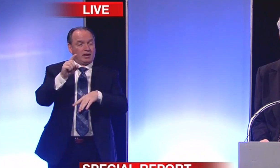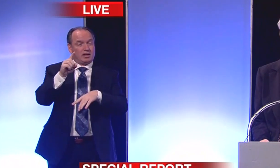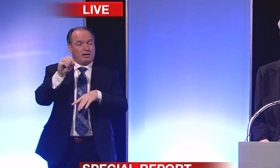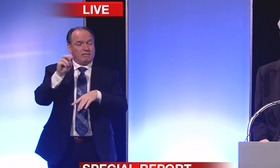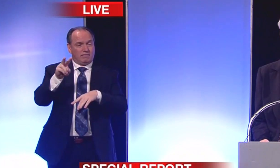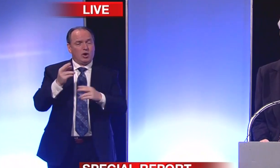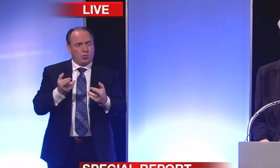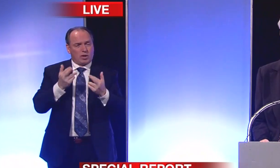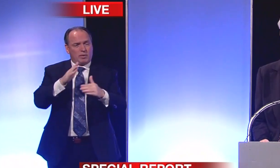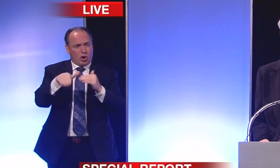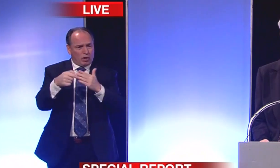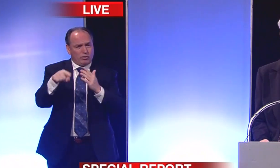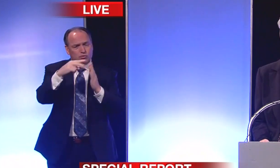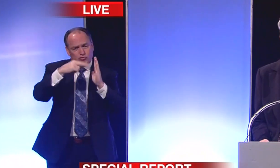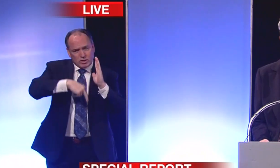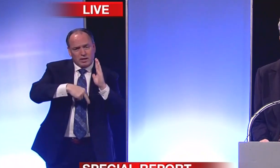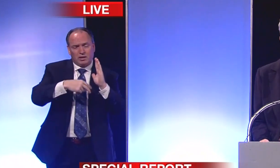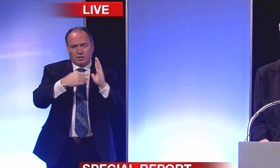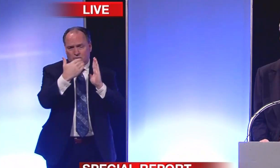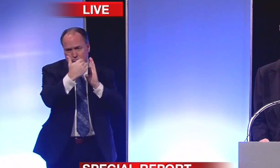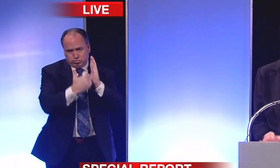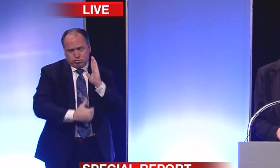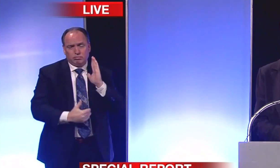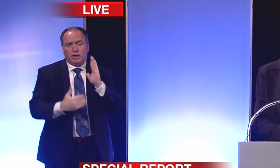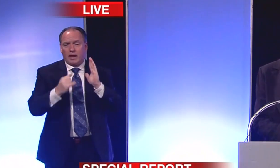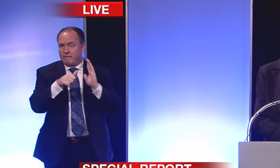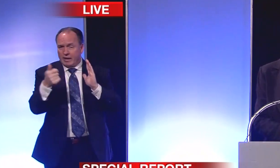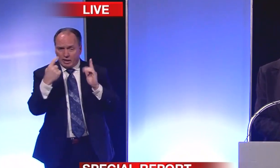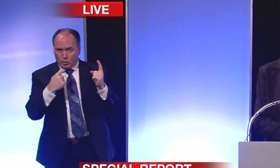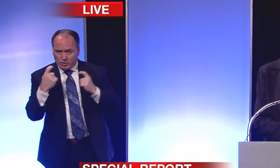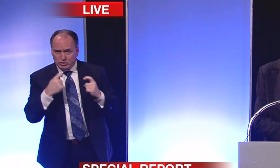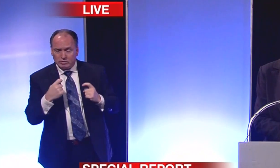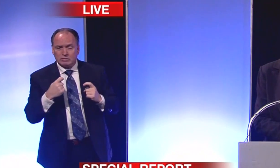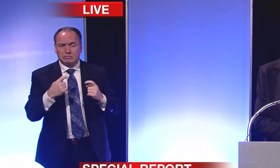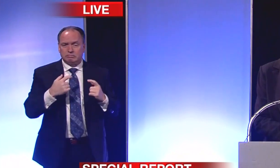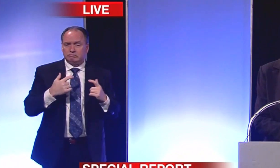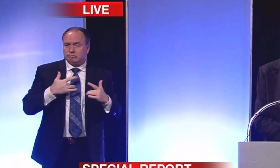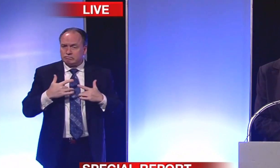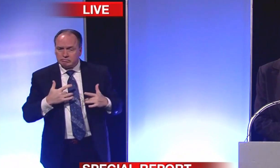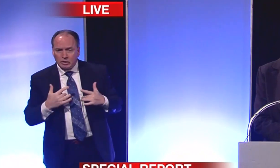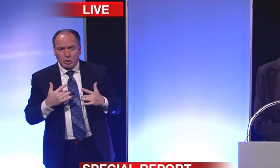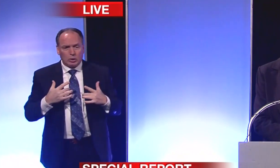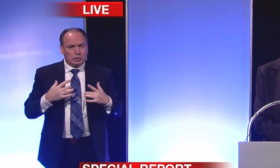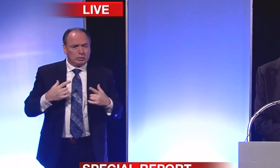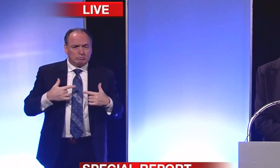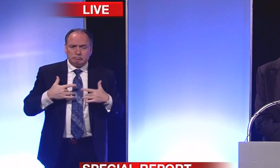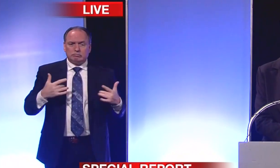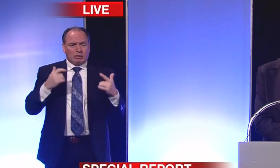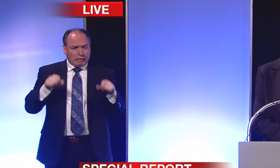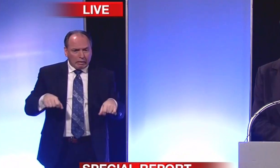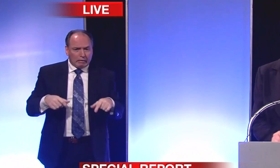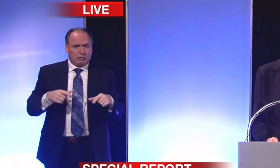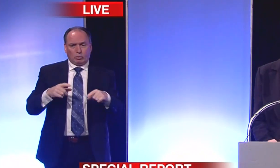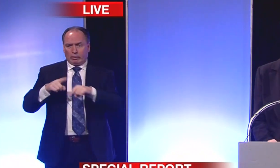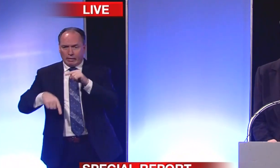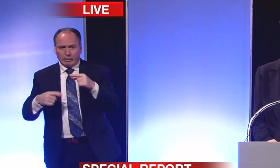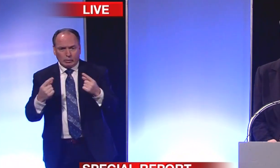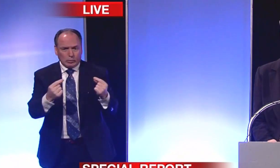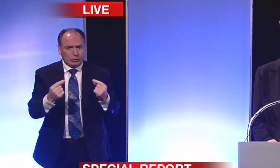STAY AT HOME ORDER ON OUR WEBSITE ERIE COUNTY PA.GOV. I RECOMMEND YOU ALL LOOK AT